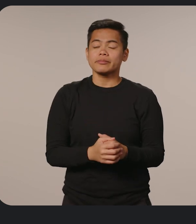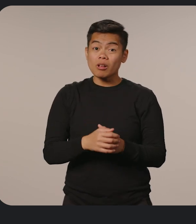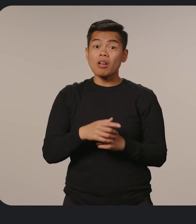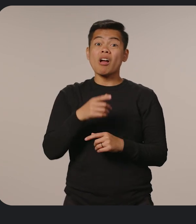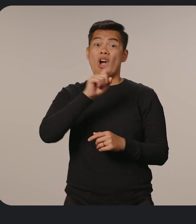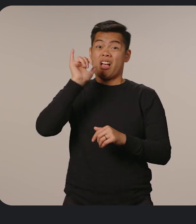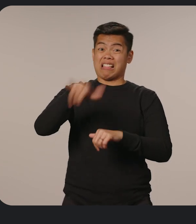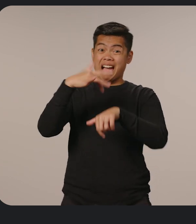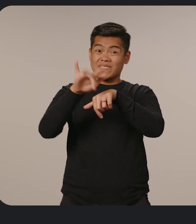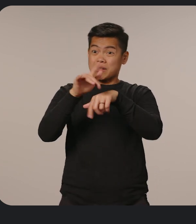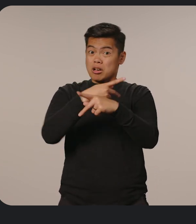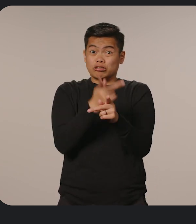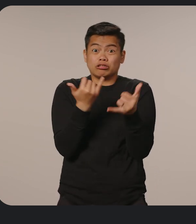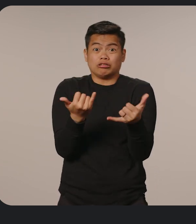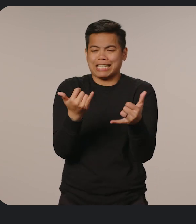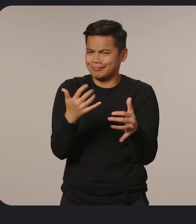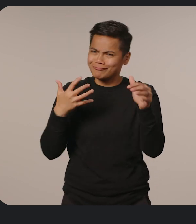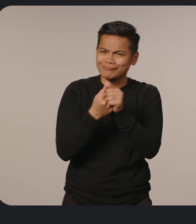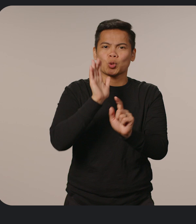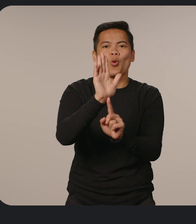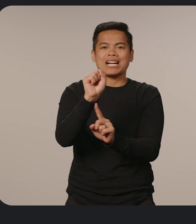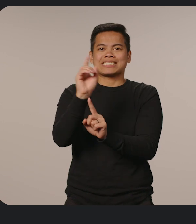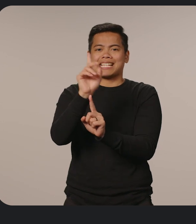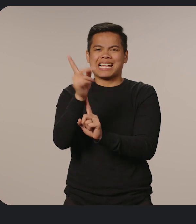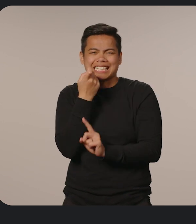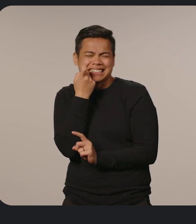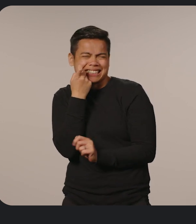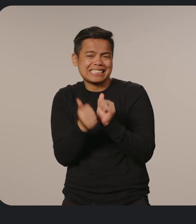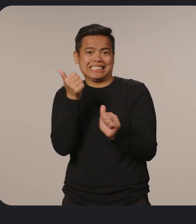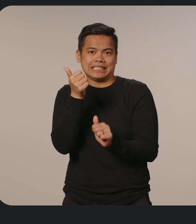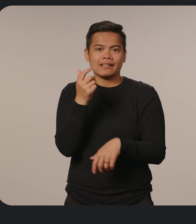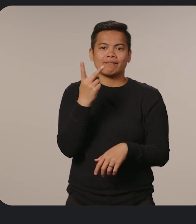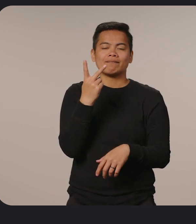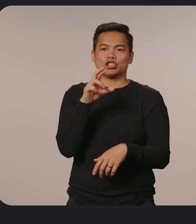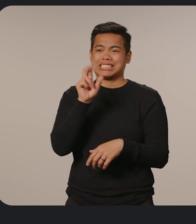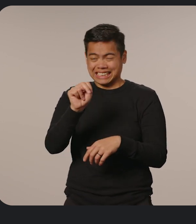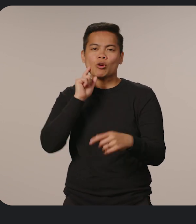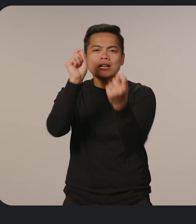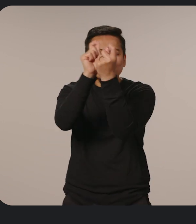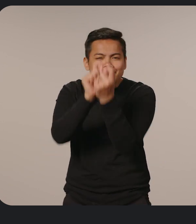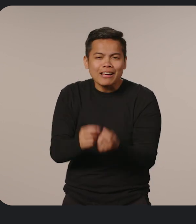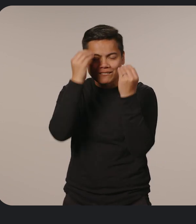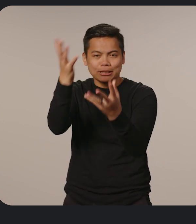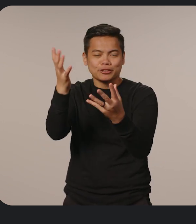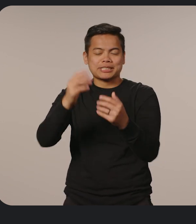or queries are available in production today update your SDK to the latest version and check out our documentation